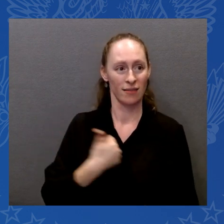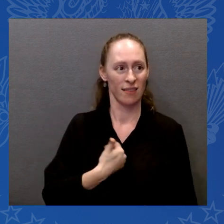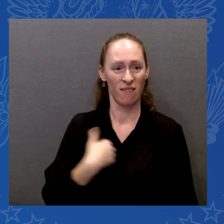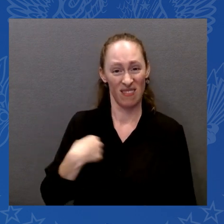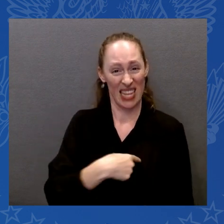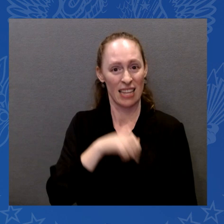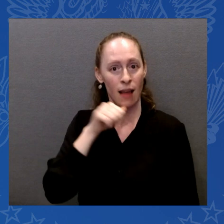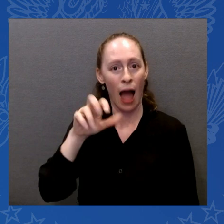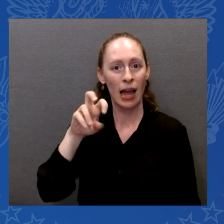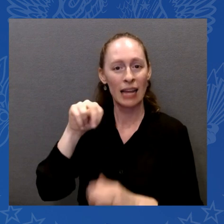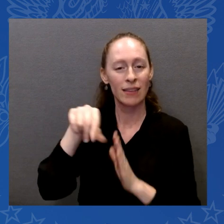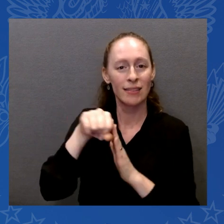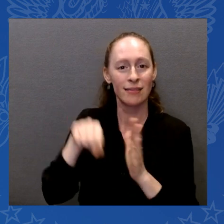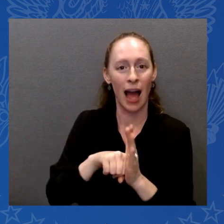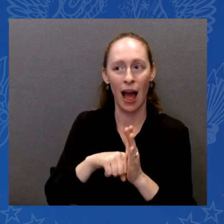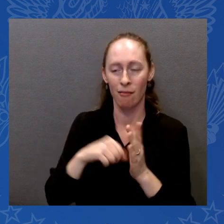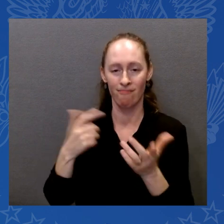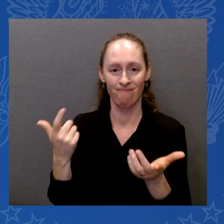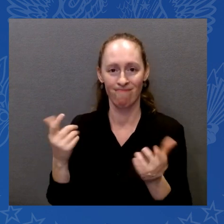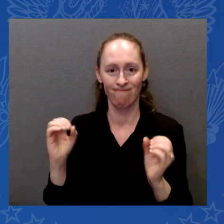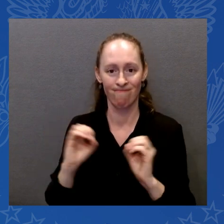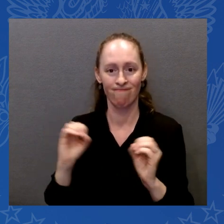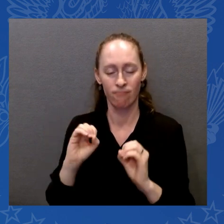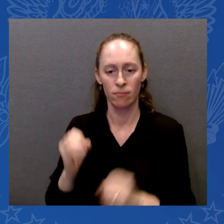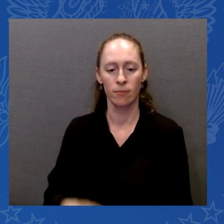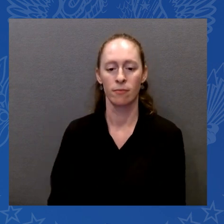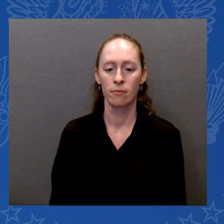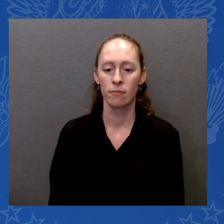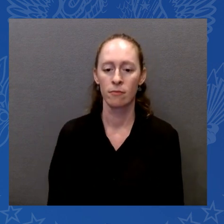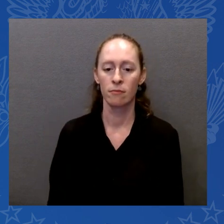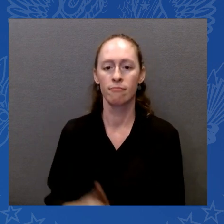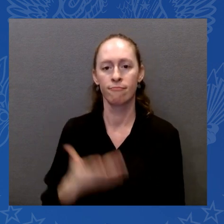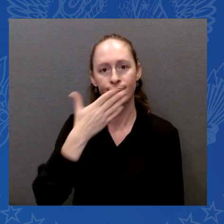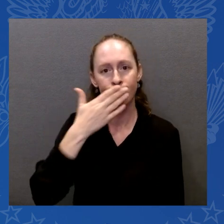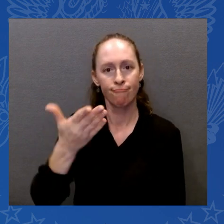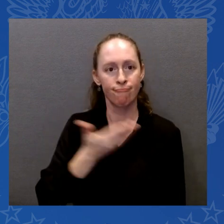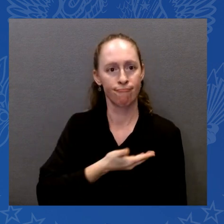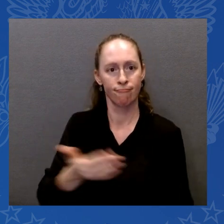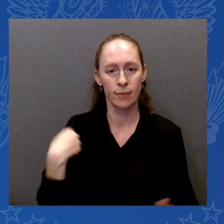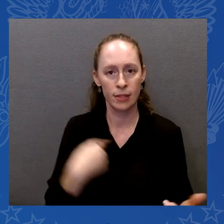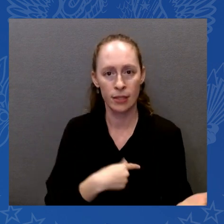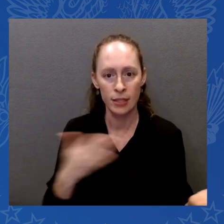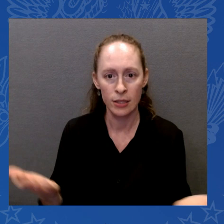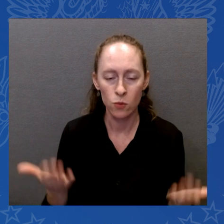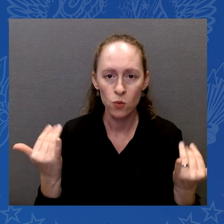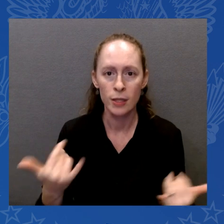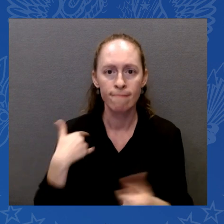for sharing my story with you, for listening to medicine. Thank you all for listening to the science,